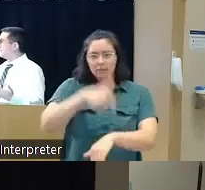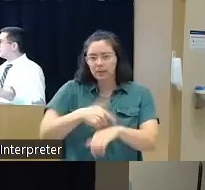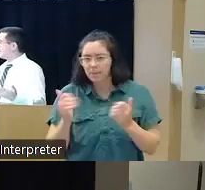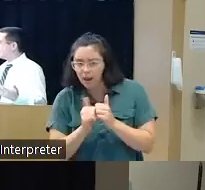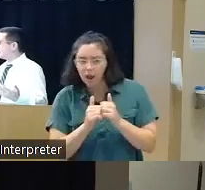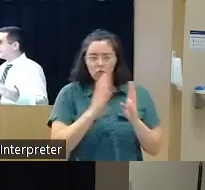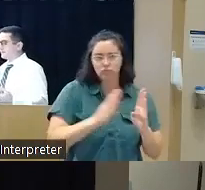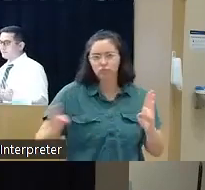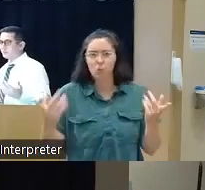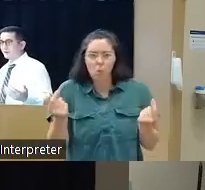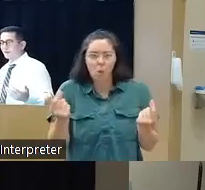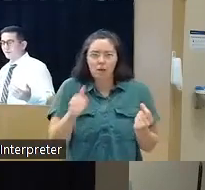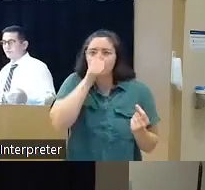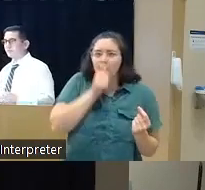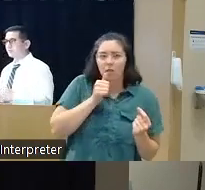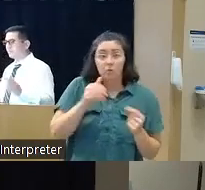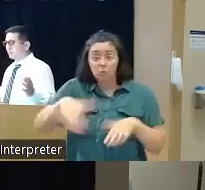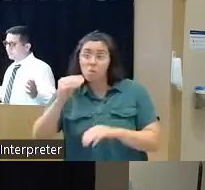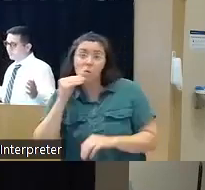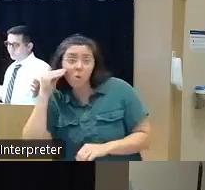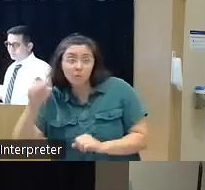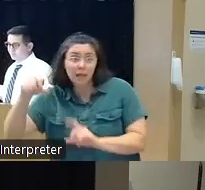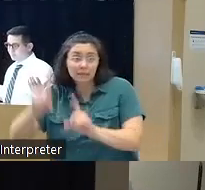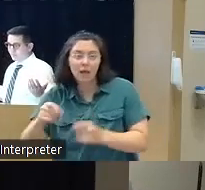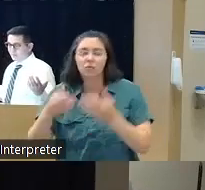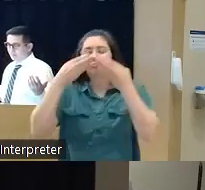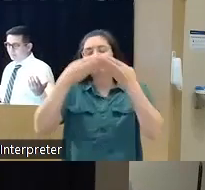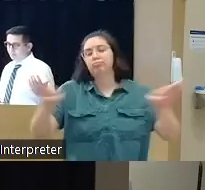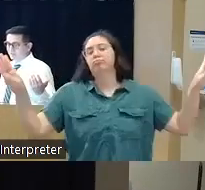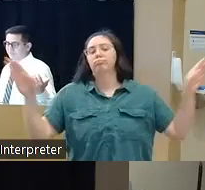can people tolerate can we do it at home there's so many open questions which get you know makes